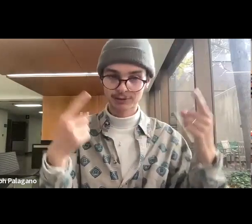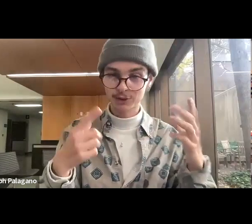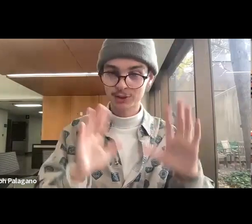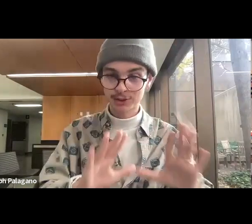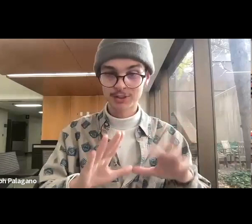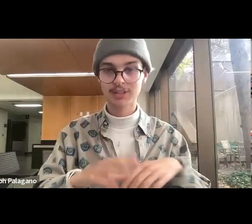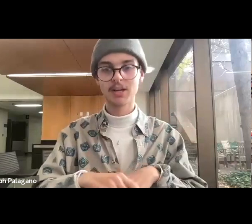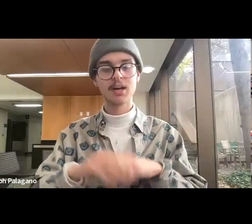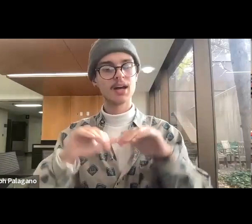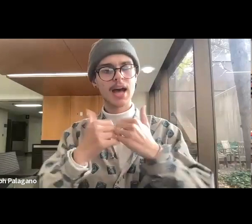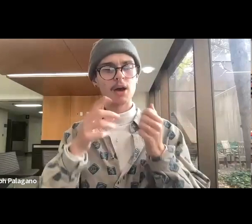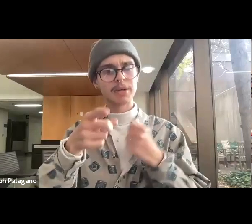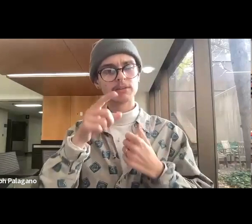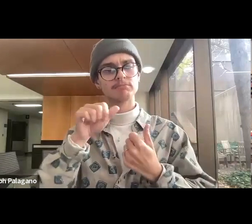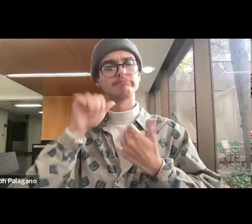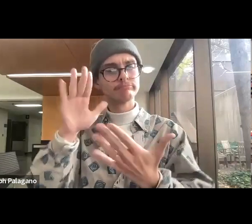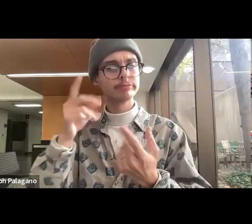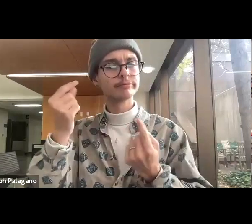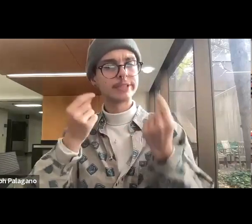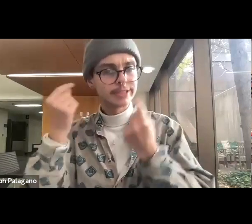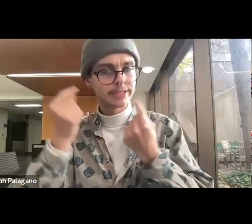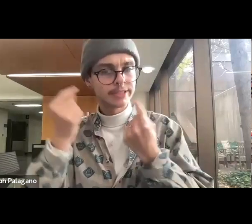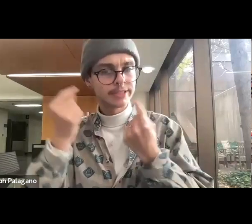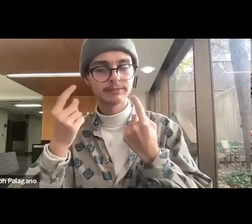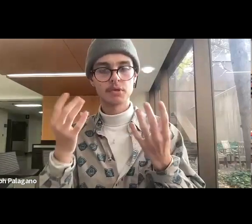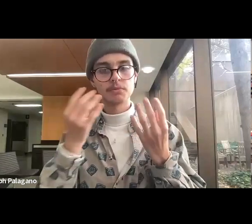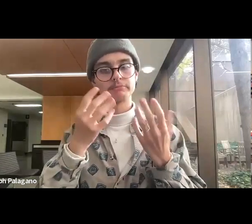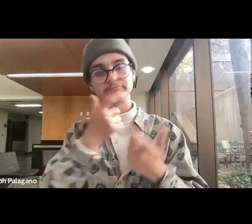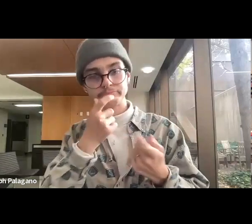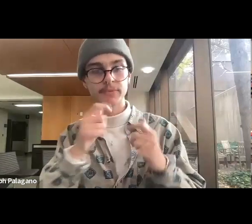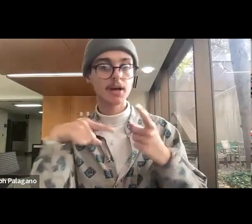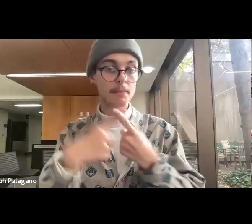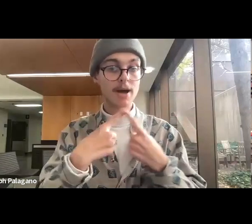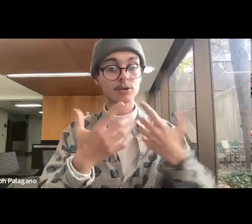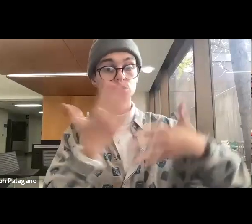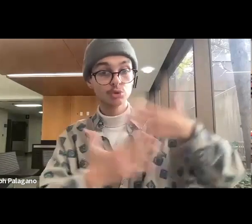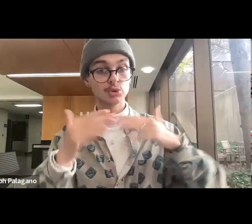controversial brain model when dealing with aspects of social